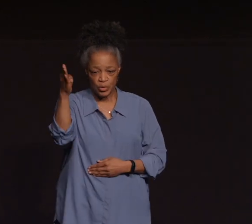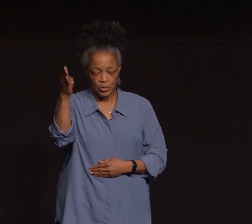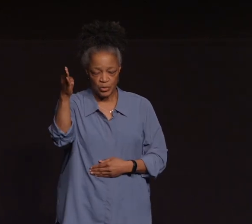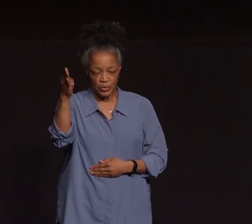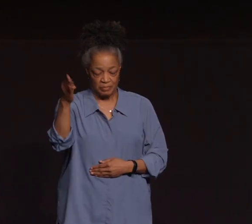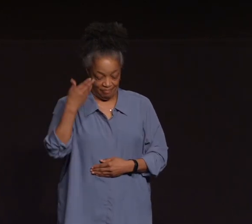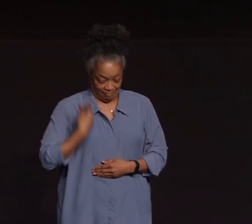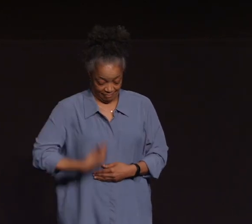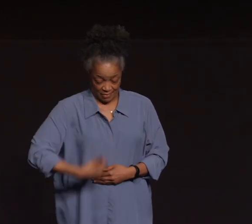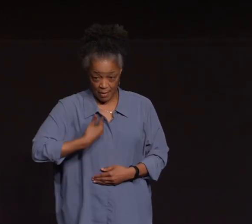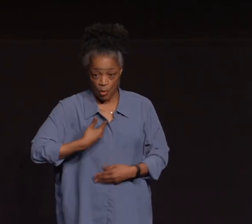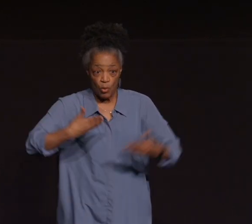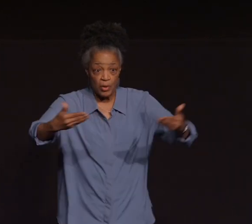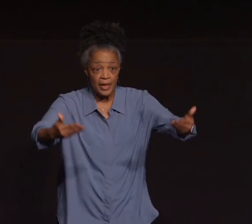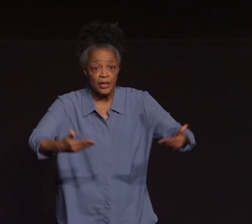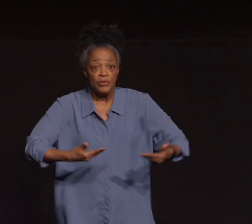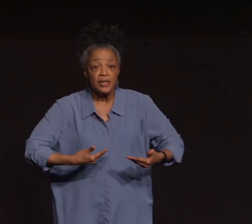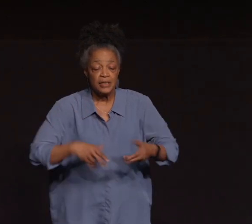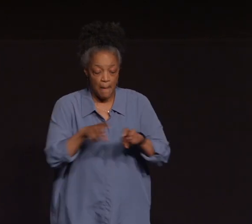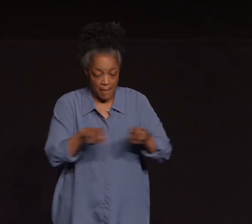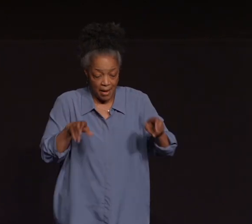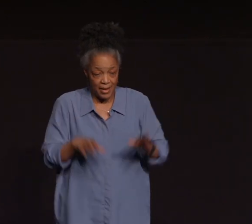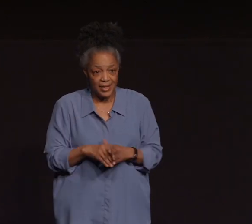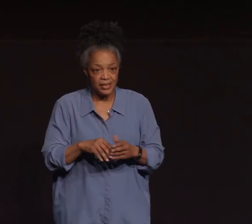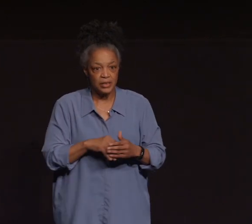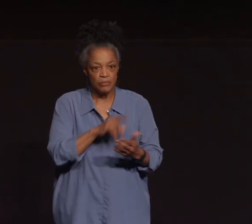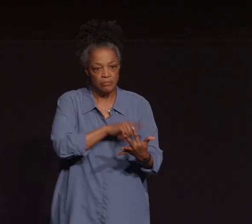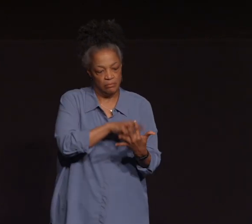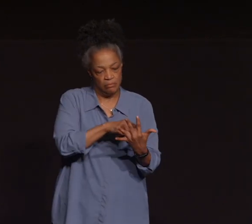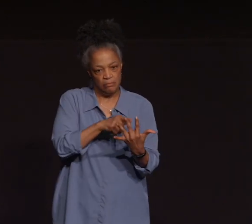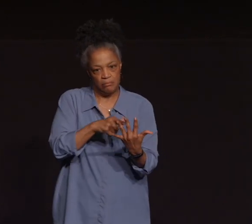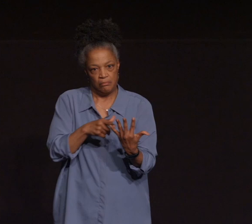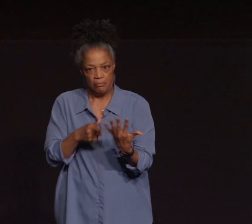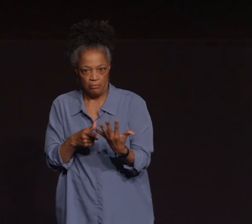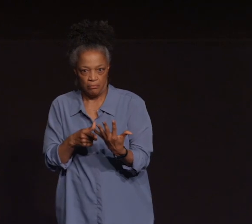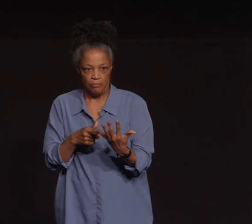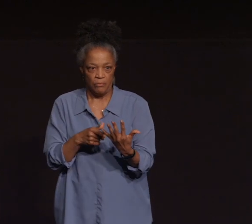I will introduce the panelists one by one as they come up to